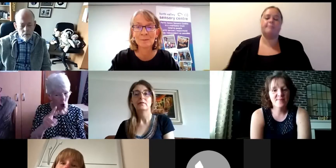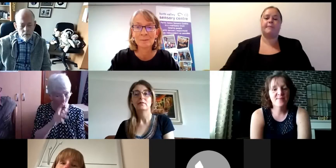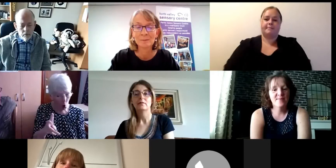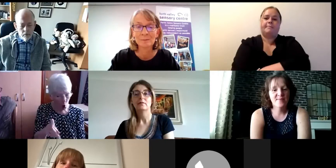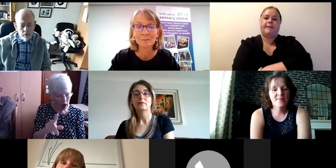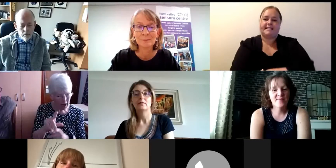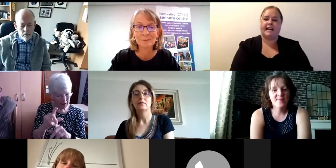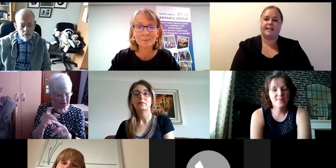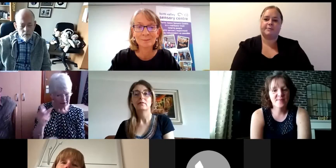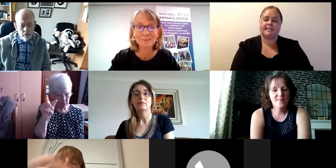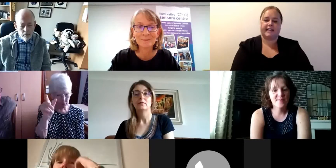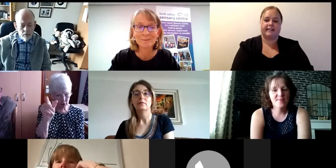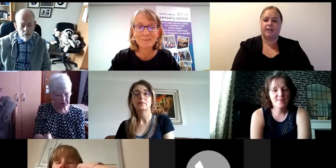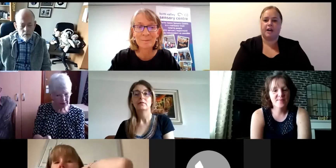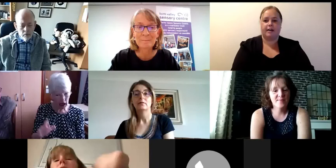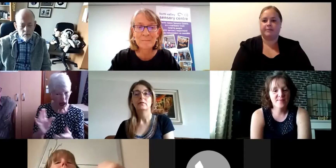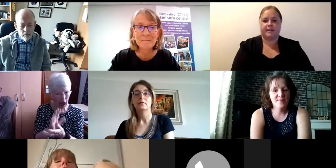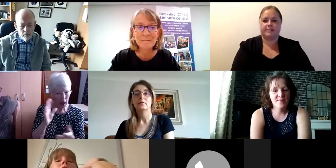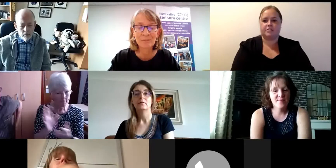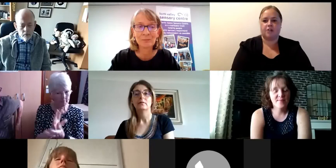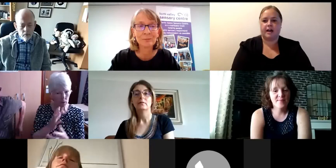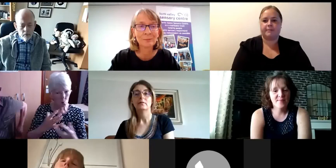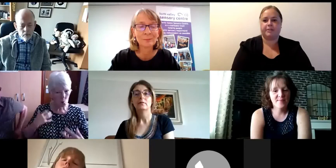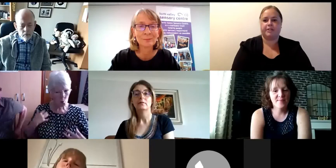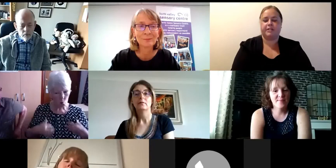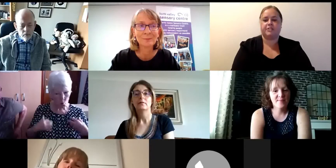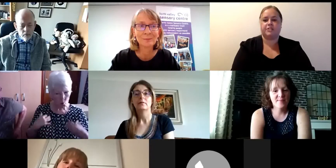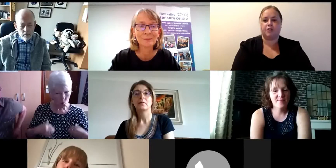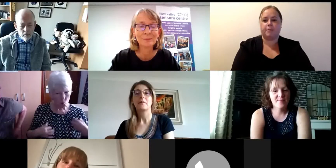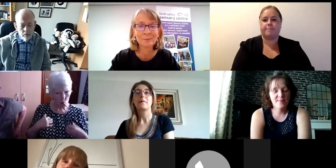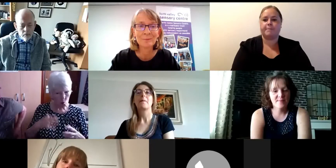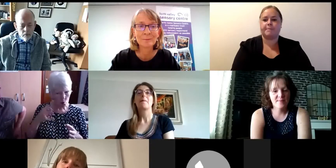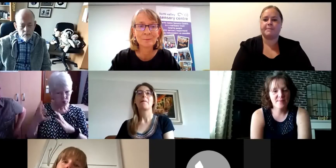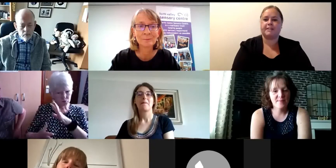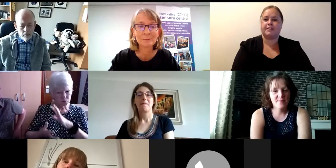So my mum was interested but my dad was like no, that's not happening